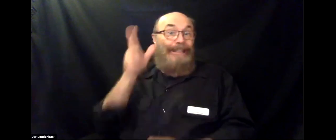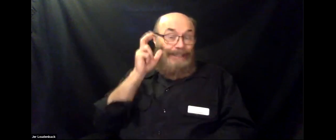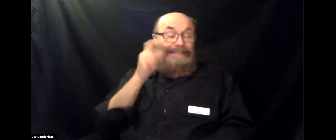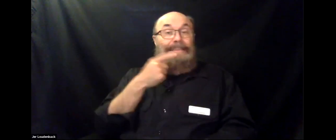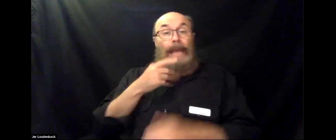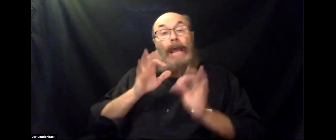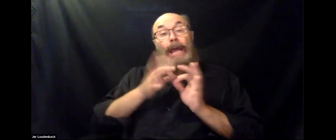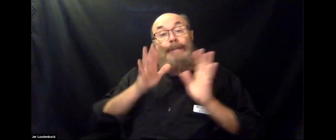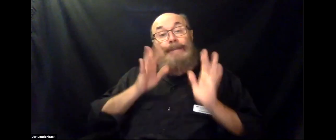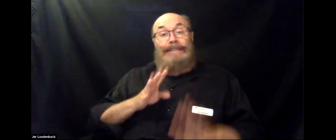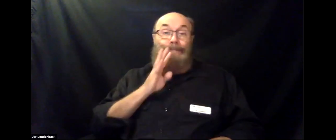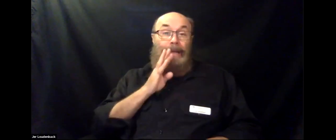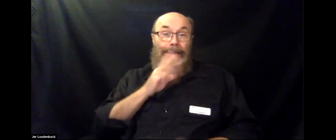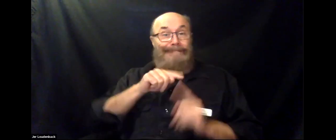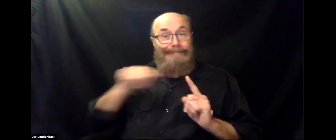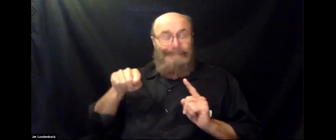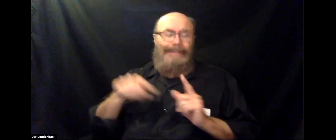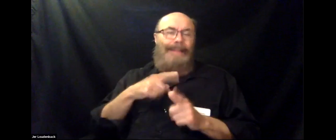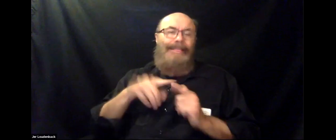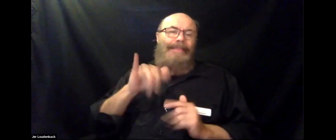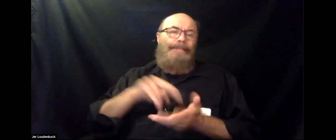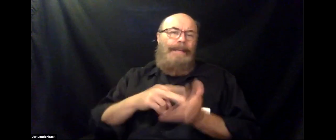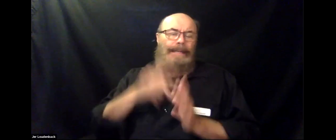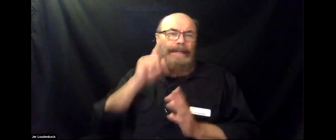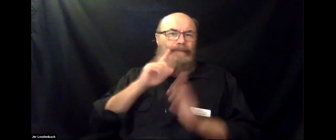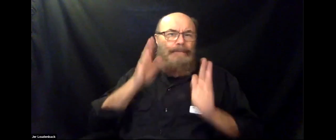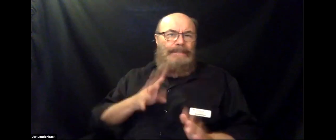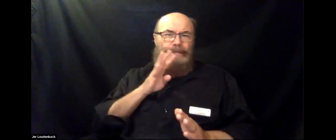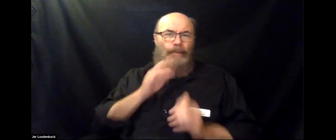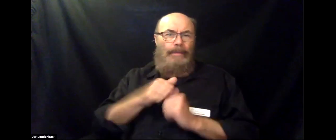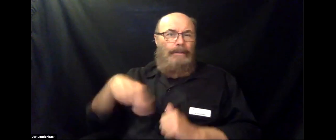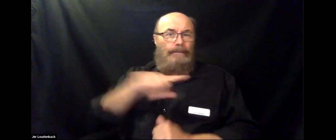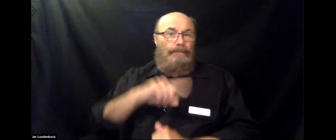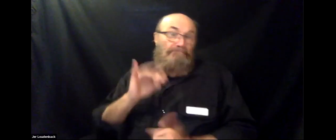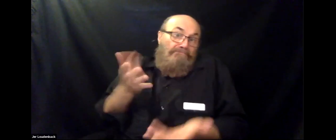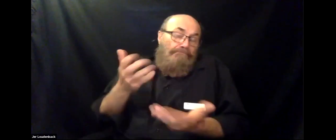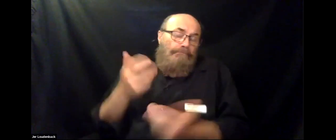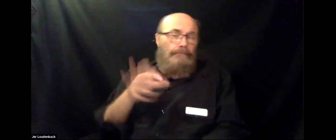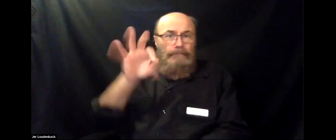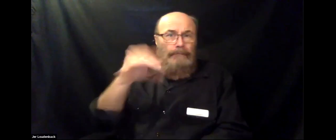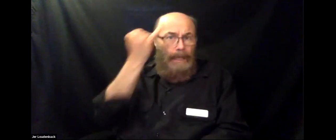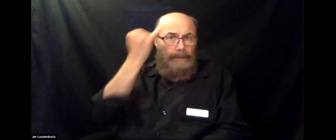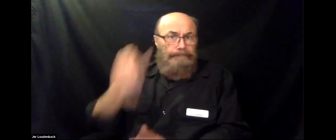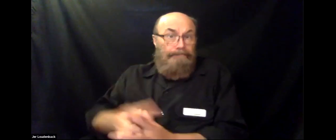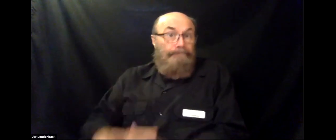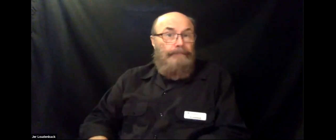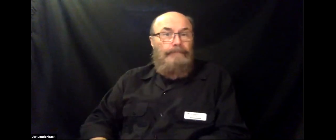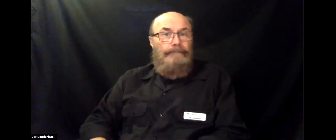inform all those people that if they hear someone speaking and describing the service that you won't hang up?